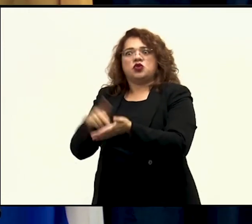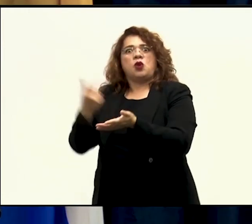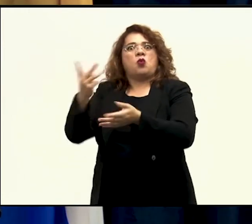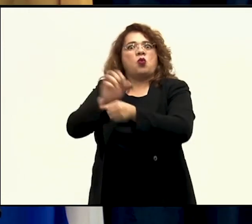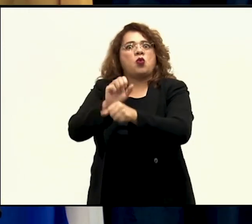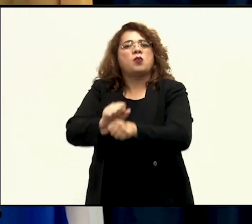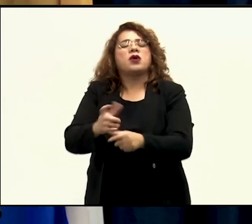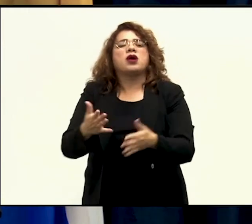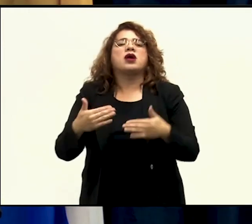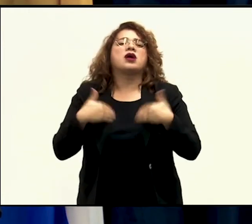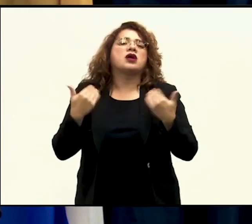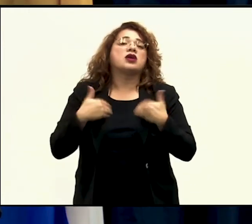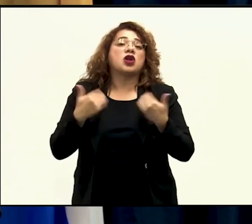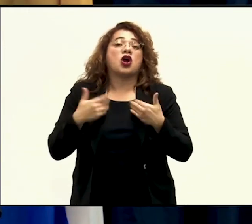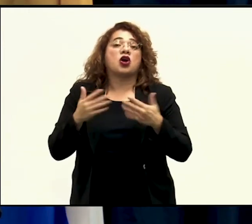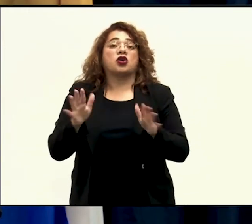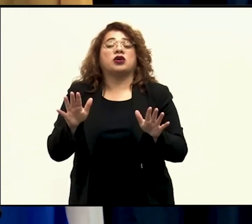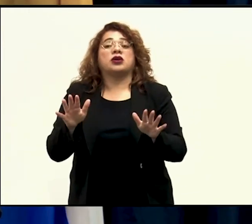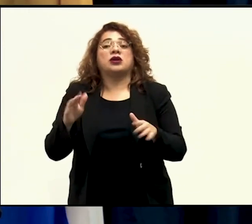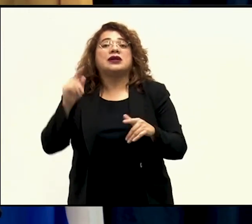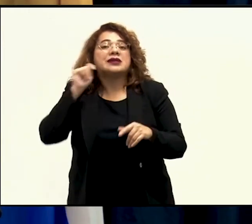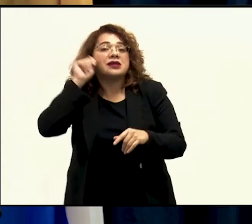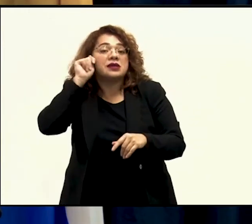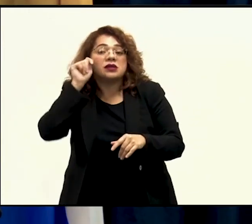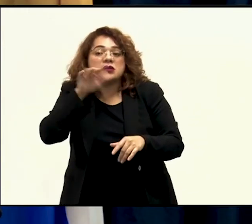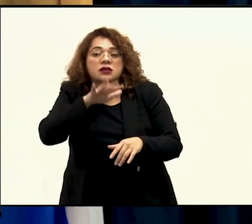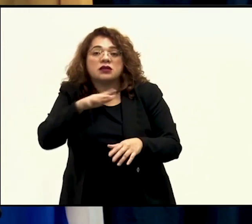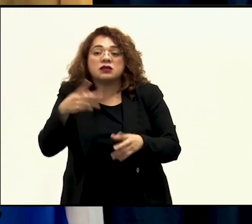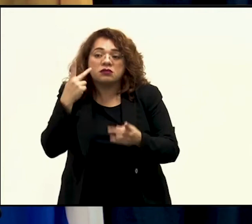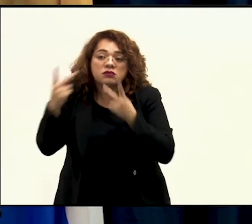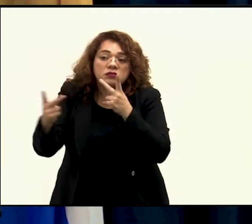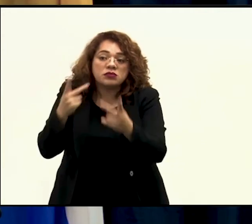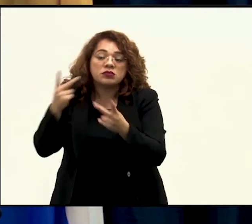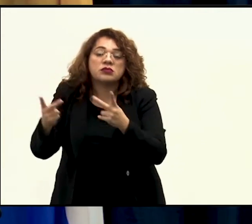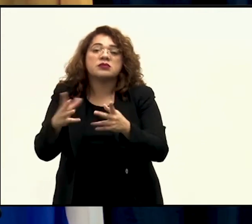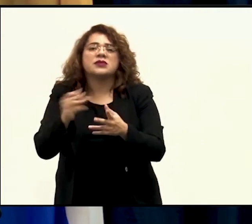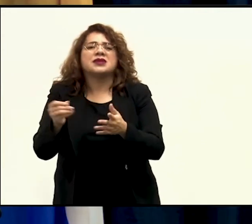younger teenagers but also the incentives that we've added.